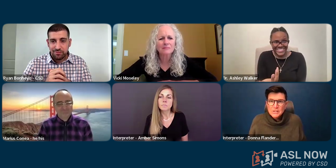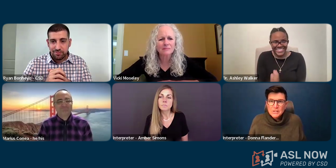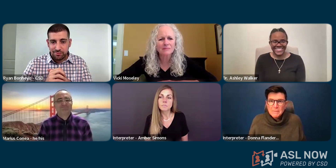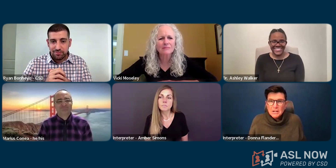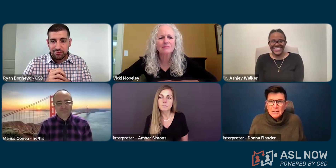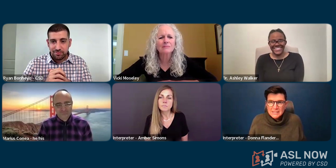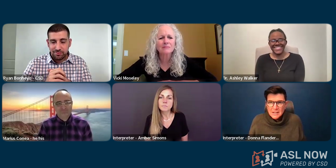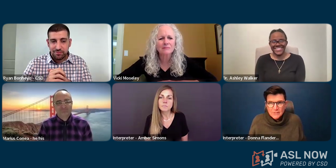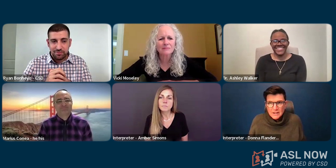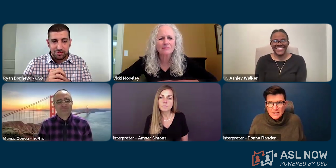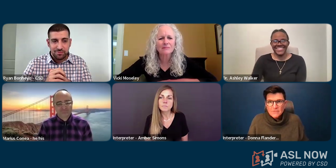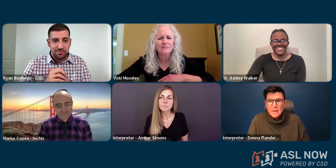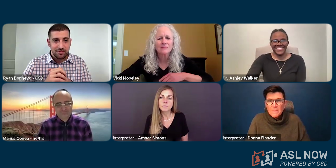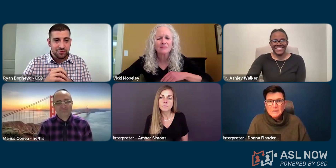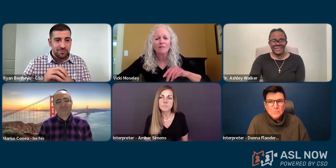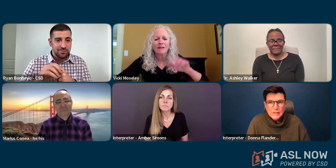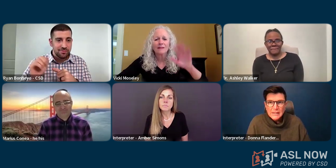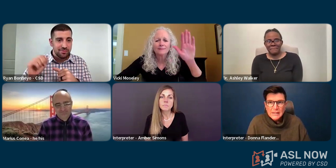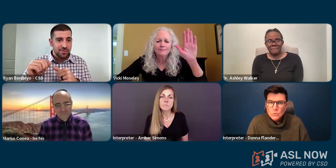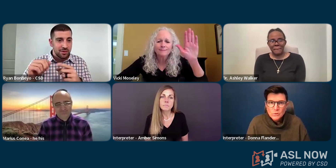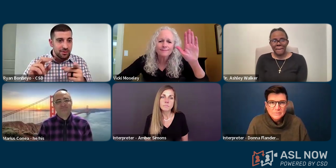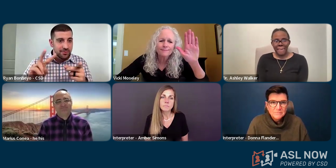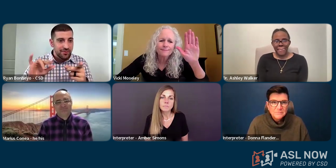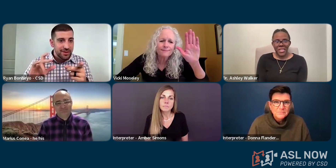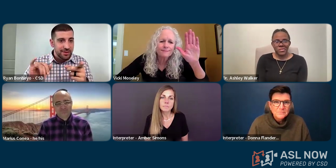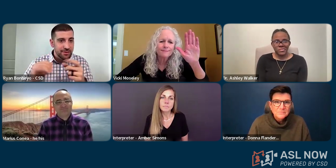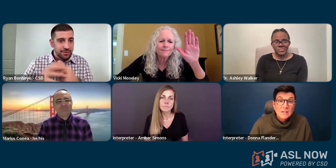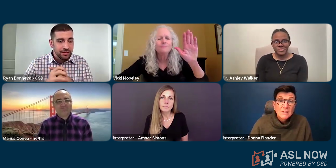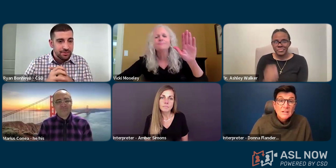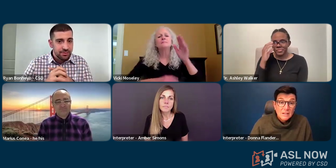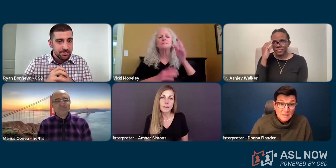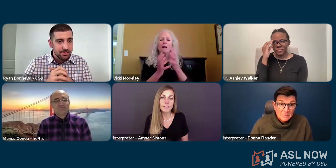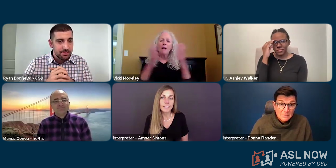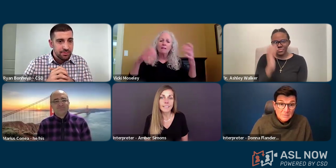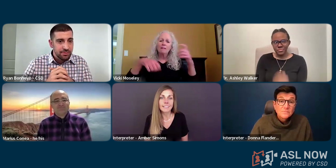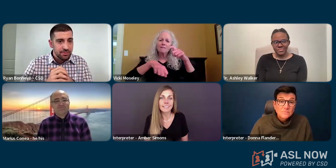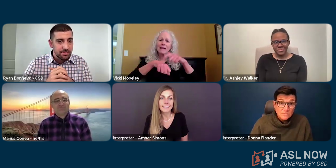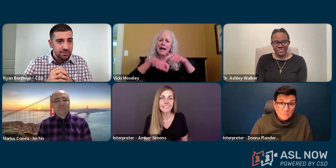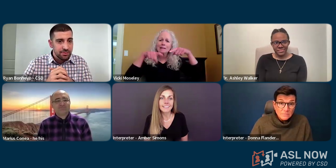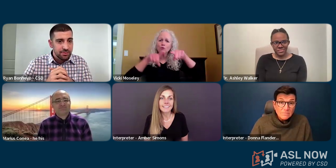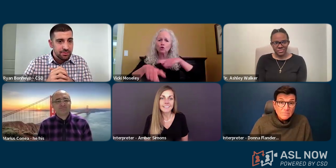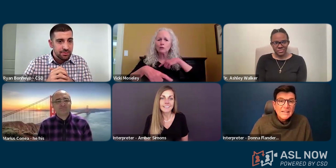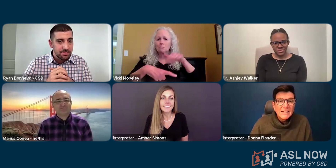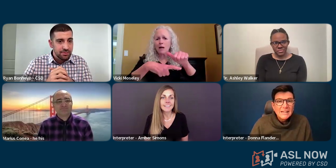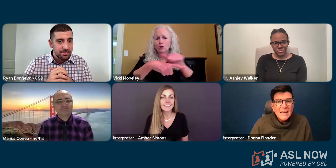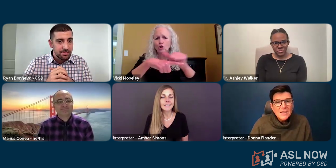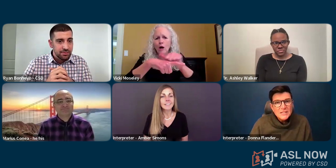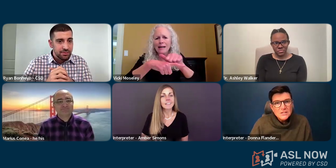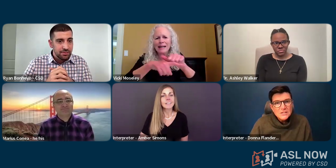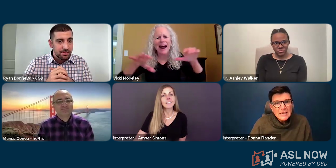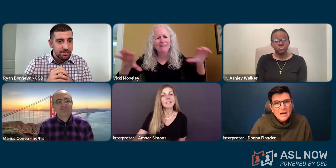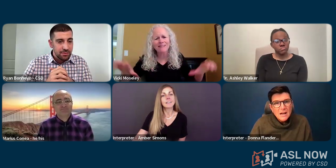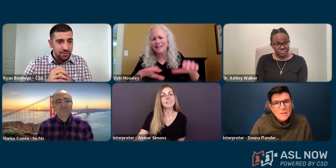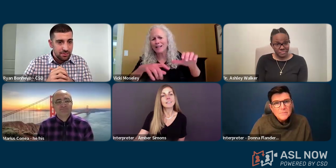Person who's an American is tough enough, but lip reading, wheww. Yeah. Vickie. Yeah, this is Vickie.